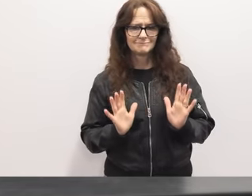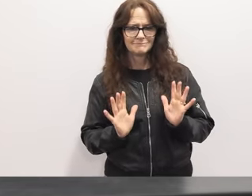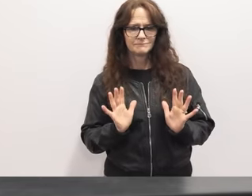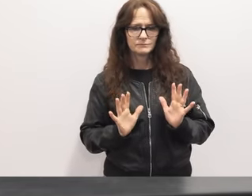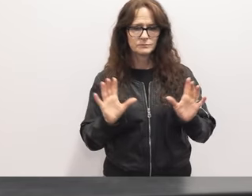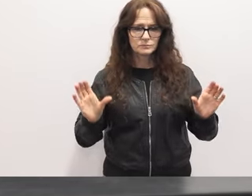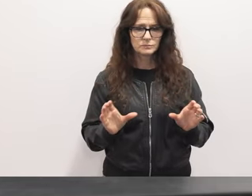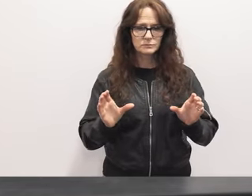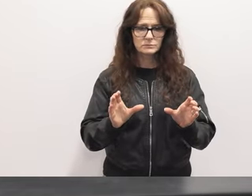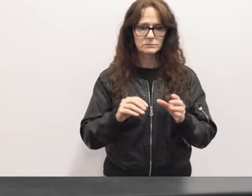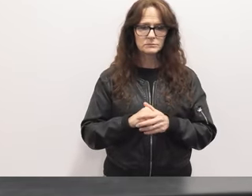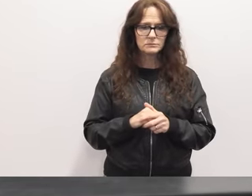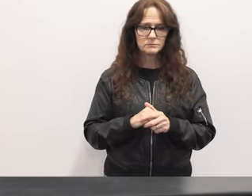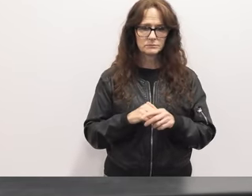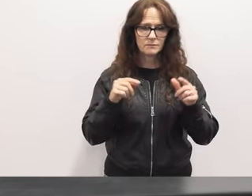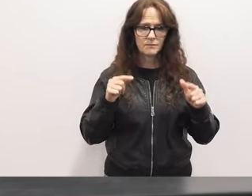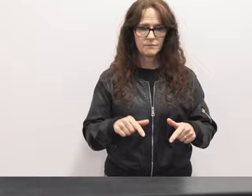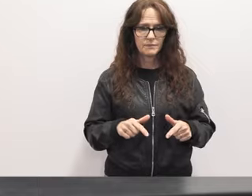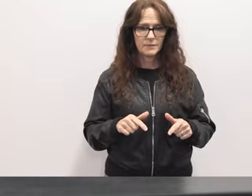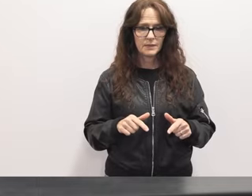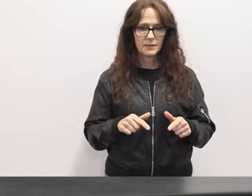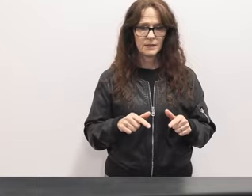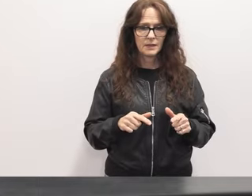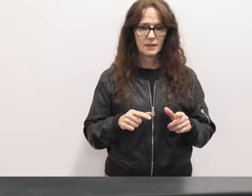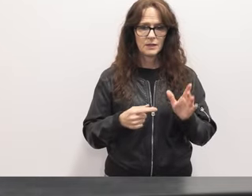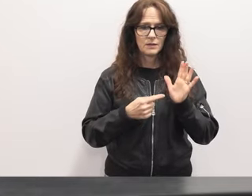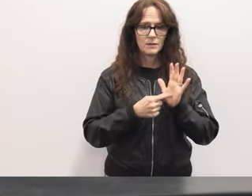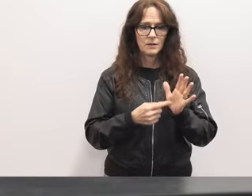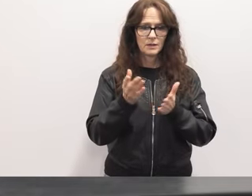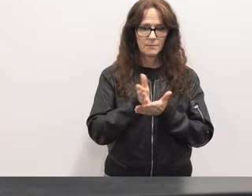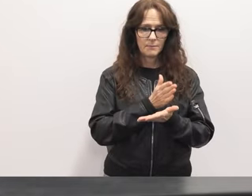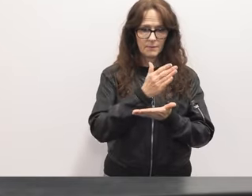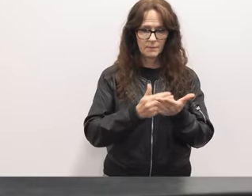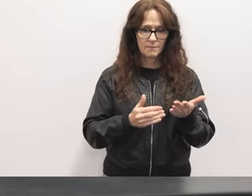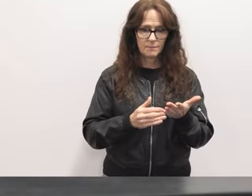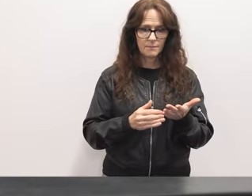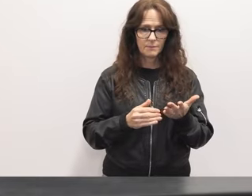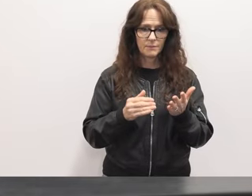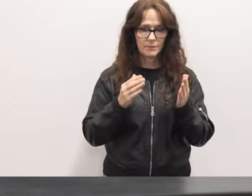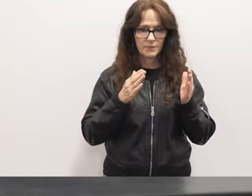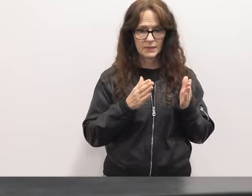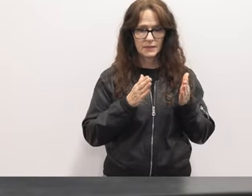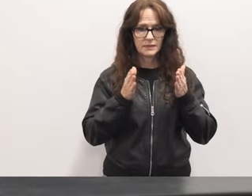is that this is going to reflect budget, it's gonna reflect direction that the districts taking.